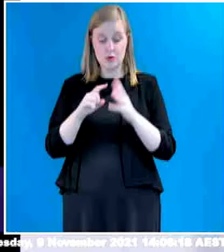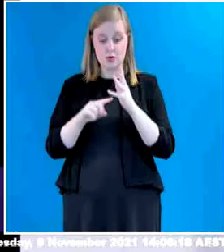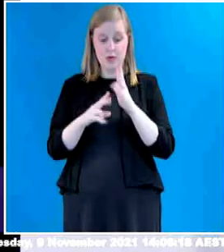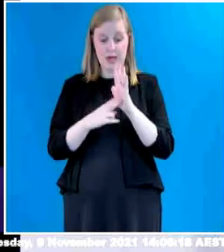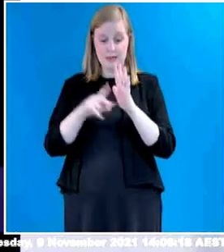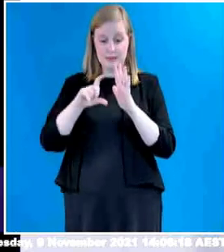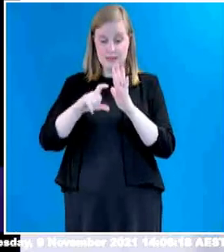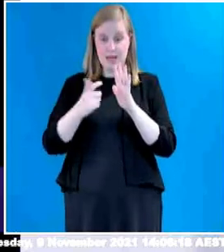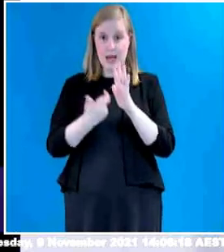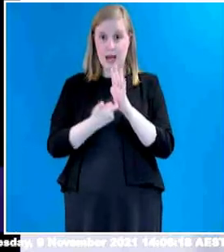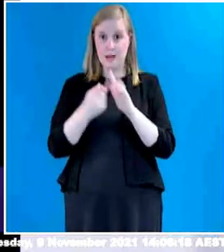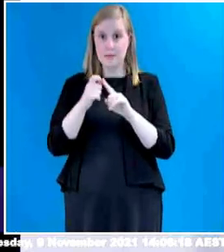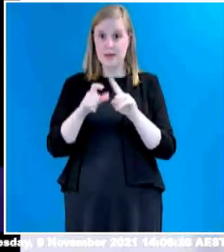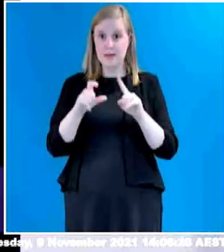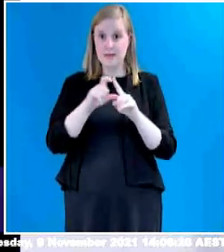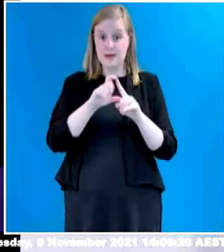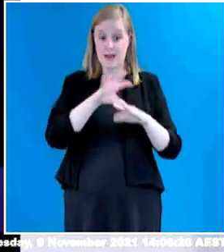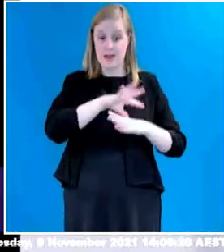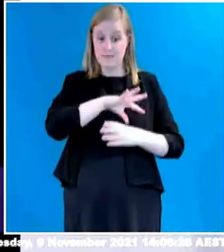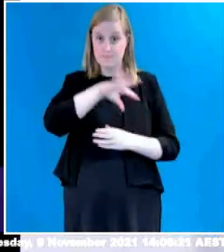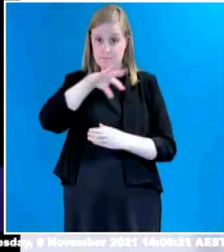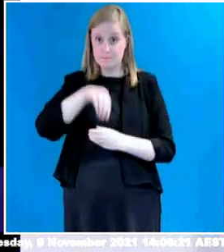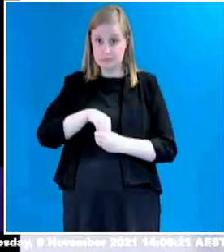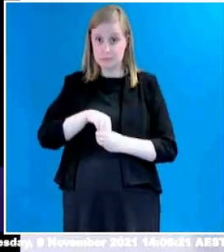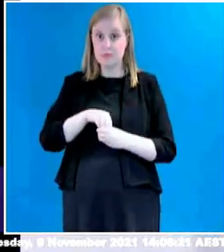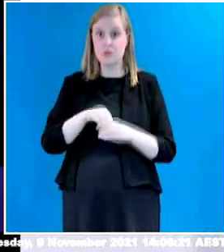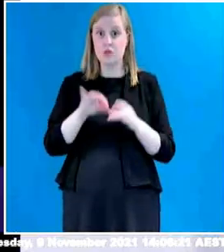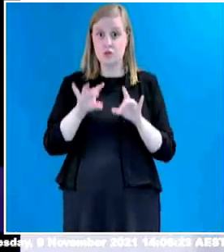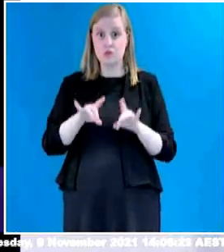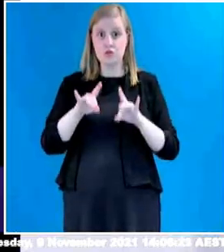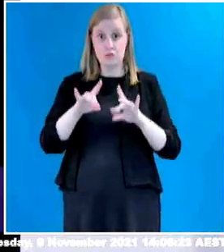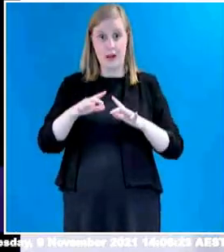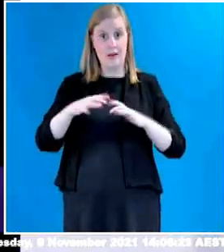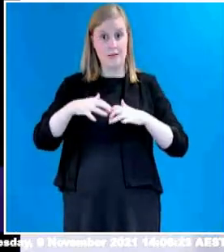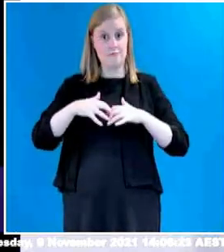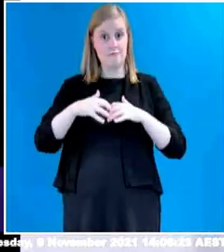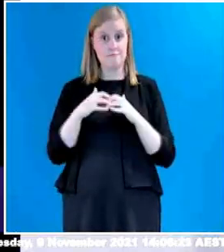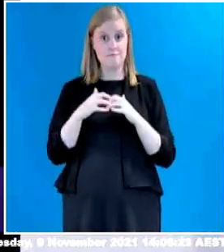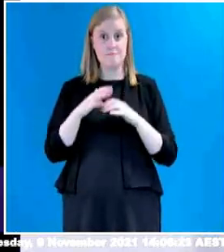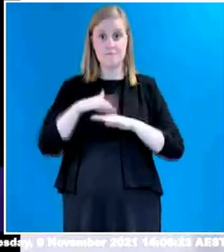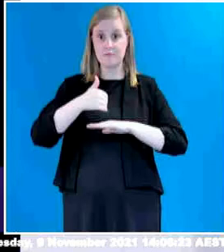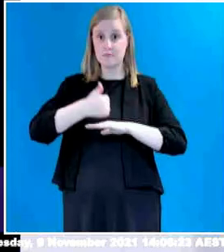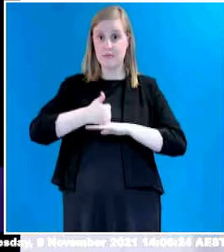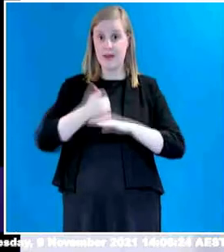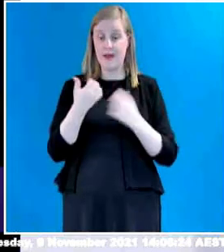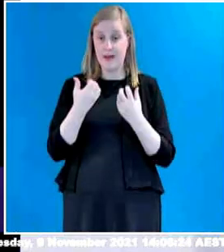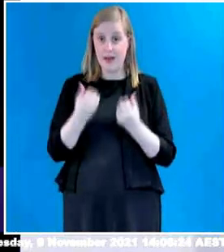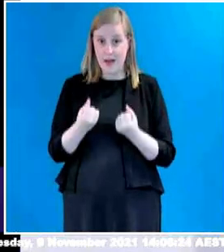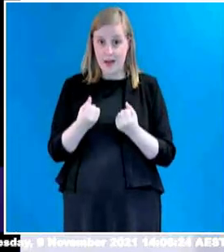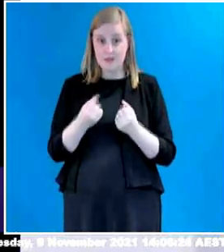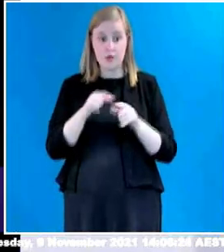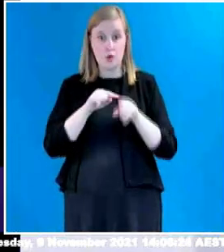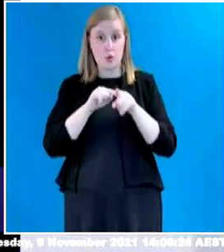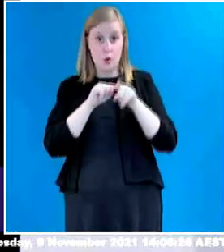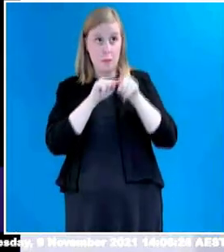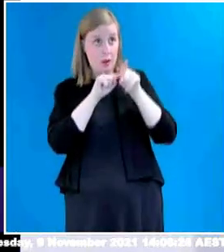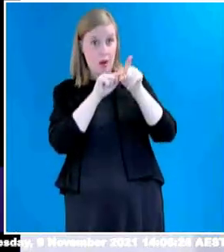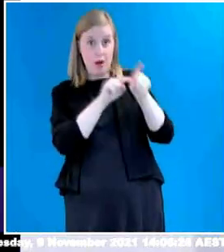CRPD, it is compliant with the CRPD and it has incorporated the CRPD?